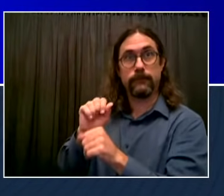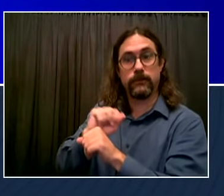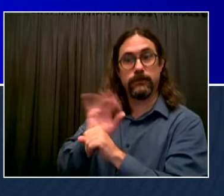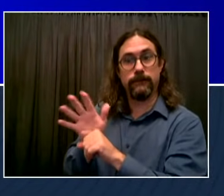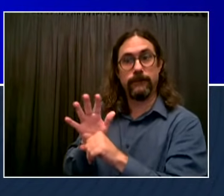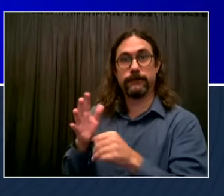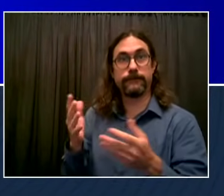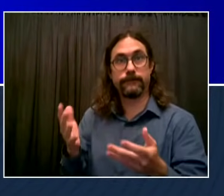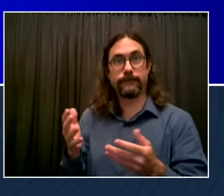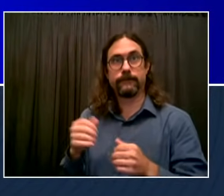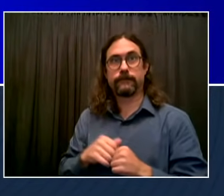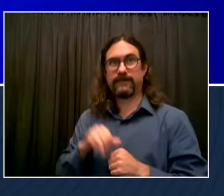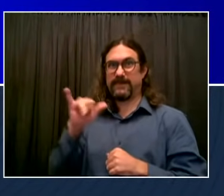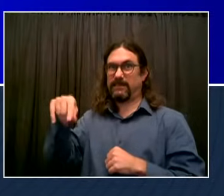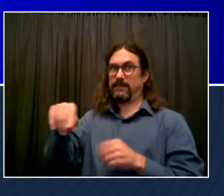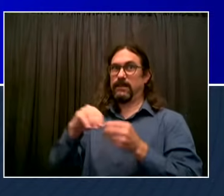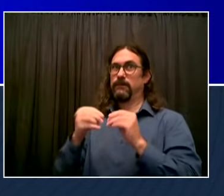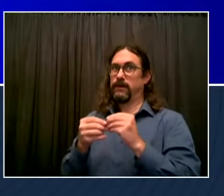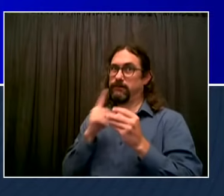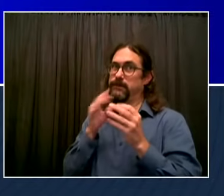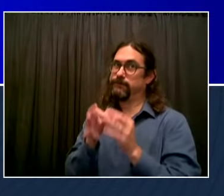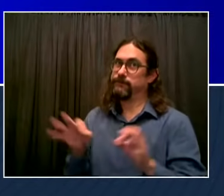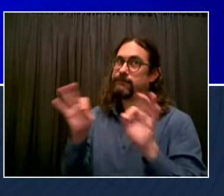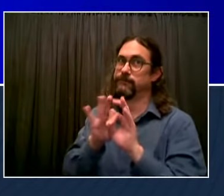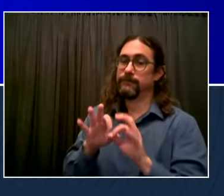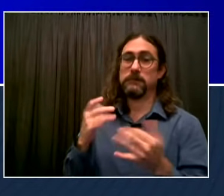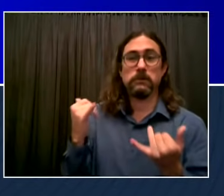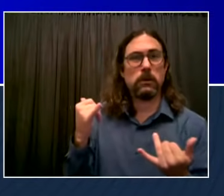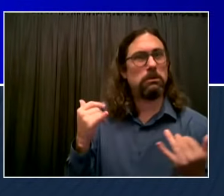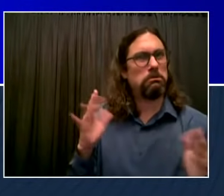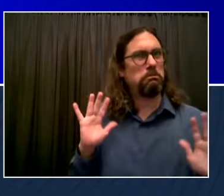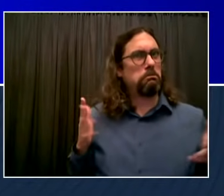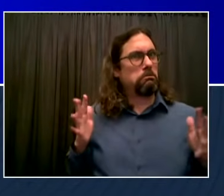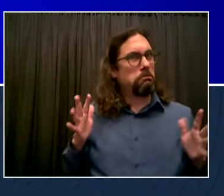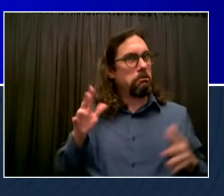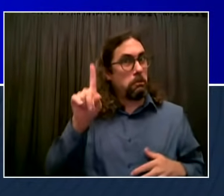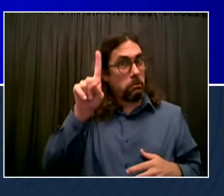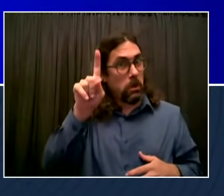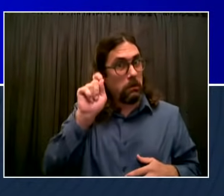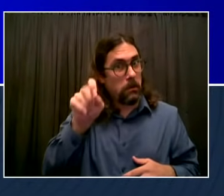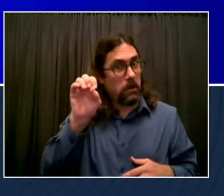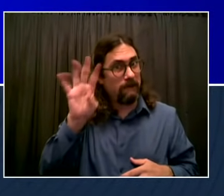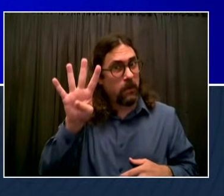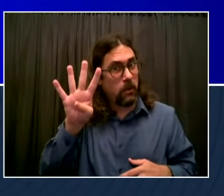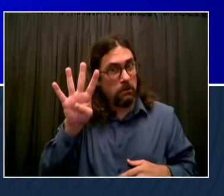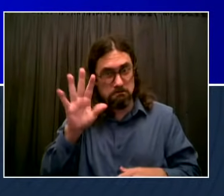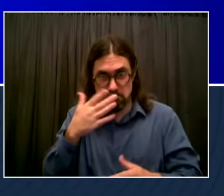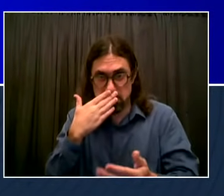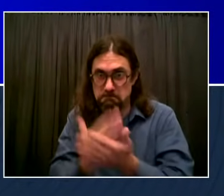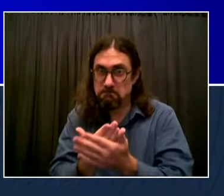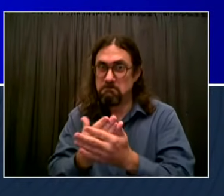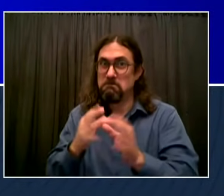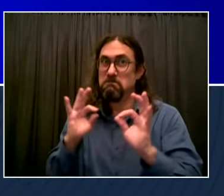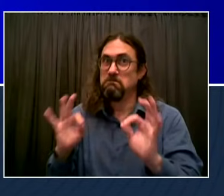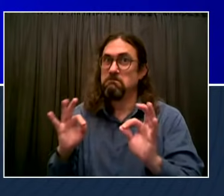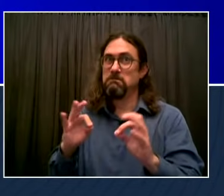REALLY■ç IMPORTANT. THIS IS THE NUMBER WE WATCH PARTICAULRLY. TODAY'S RATE PER 100,000 IS